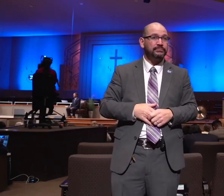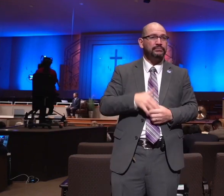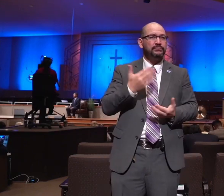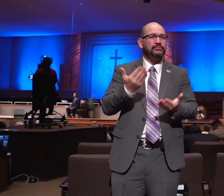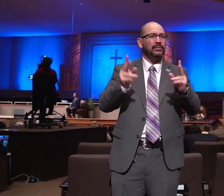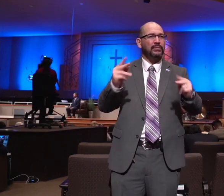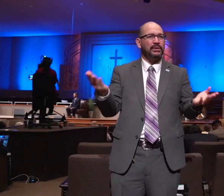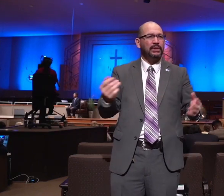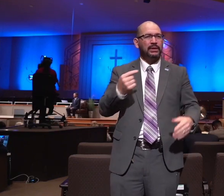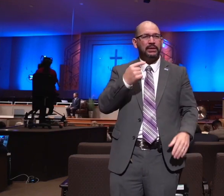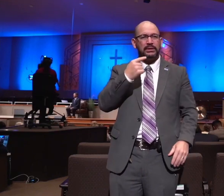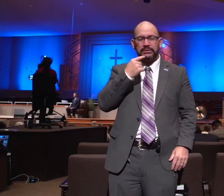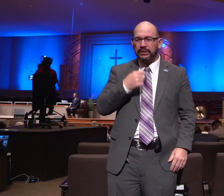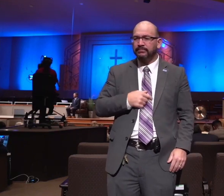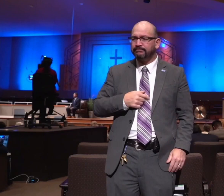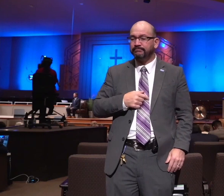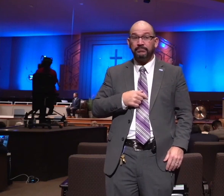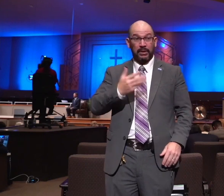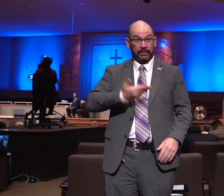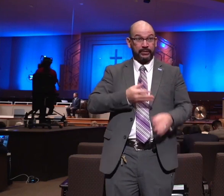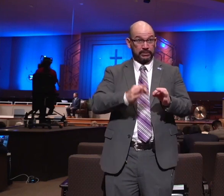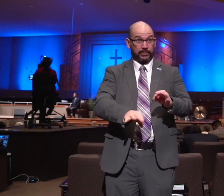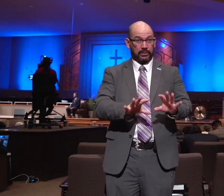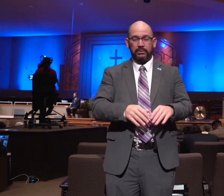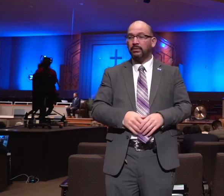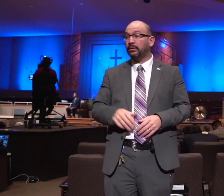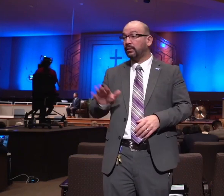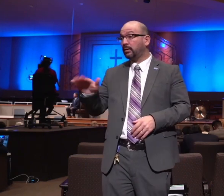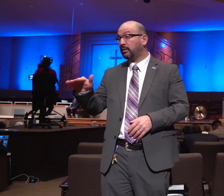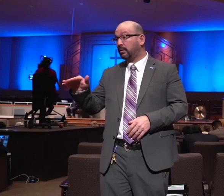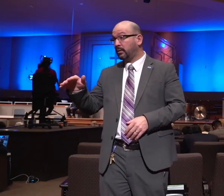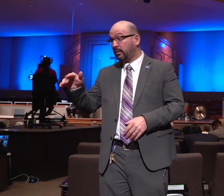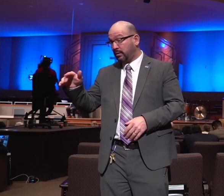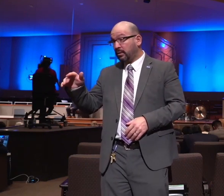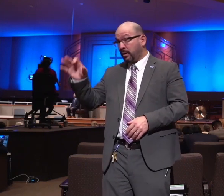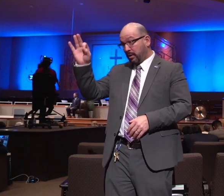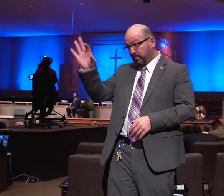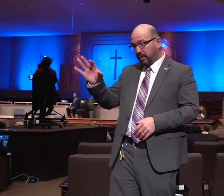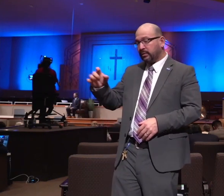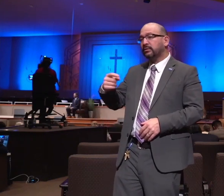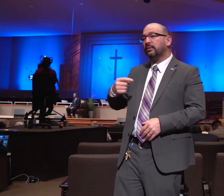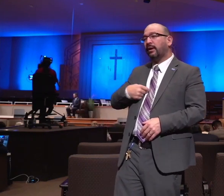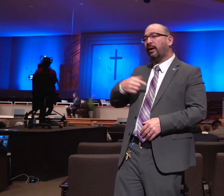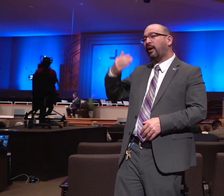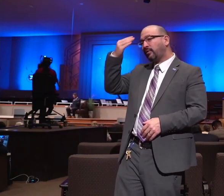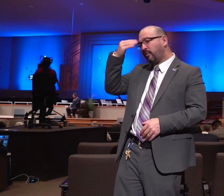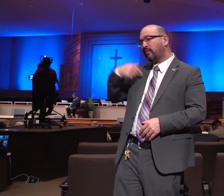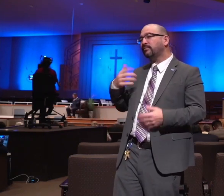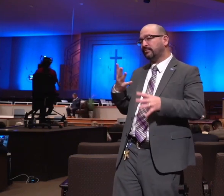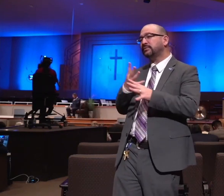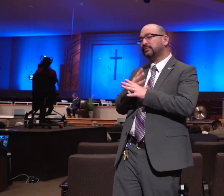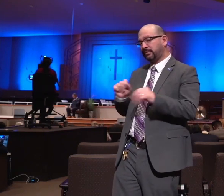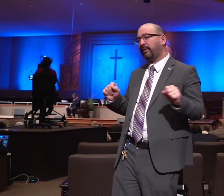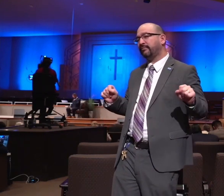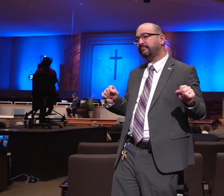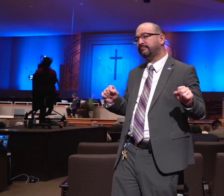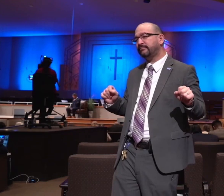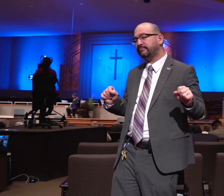simple invitation Brother Ouellette I'm God's child I’d go to heaven if I die right now